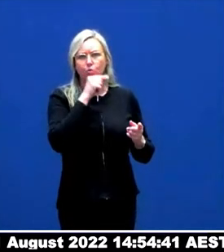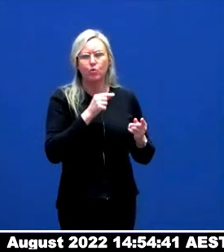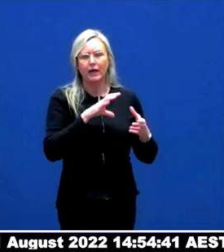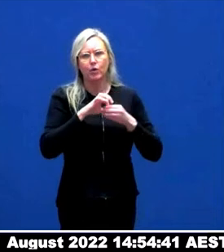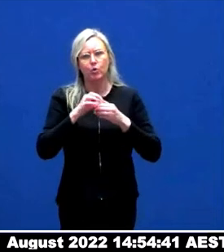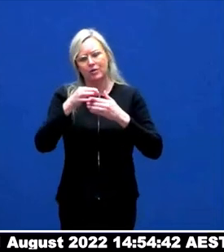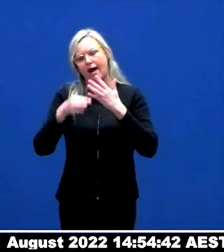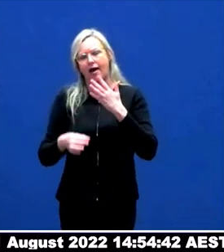I see. Alright. Thank you.